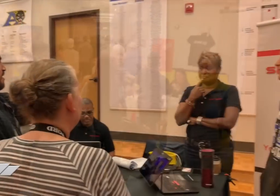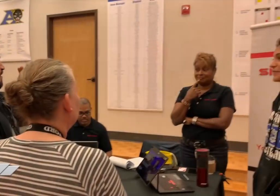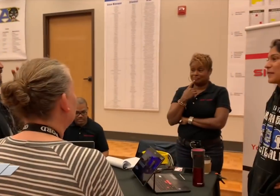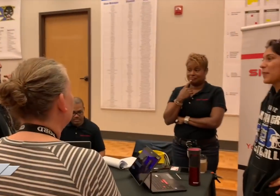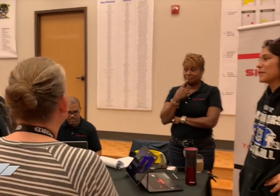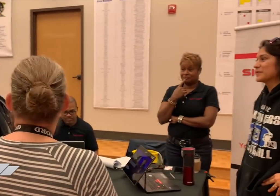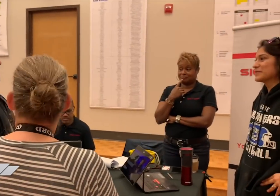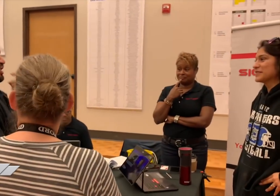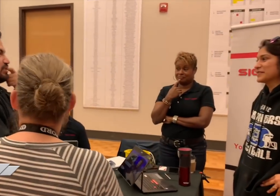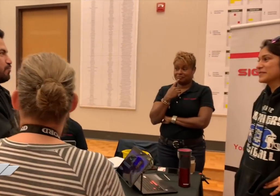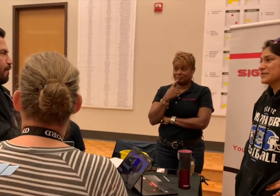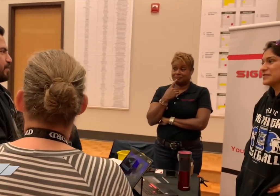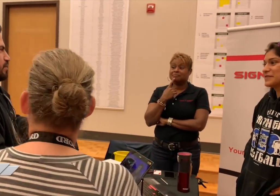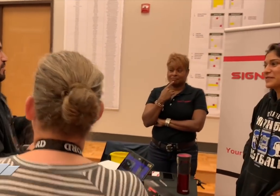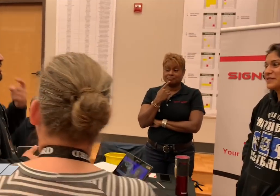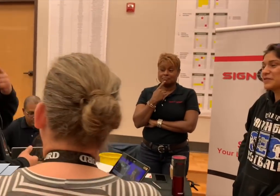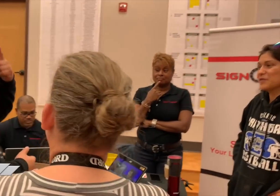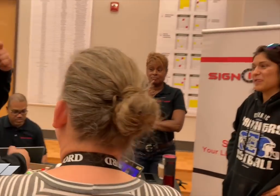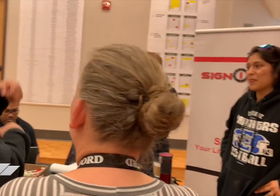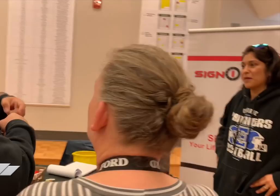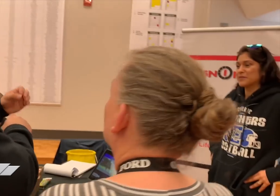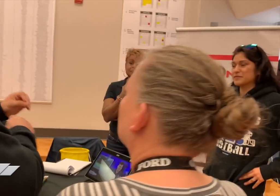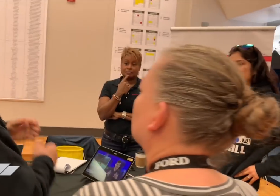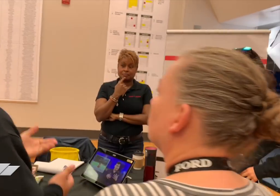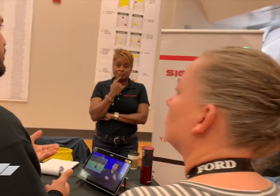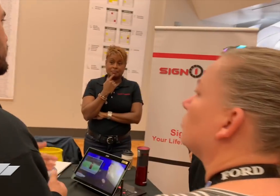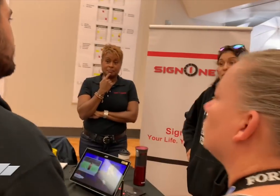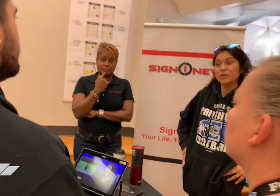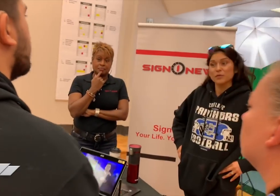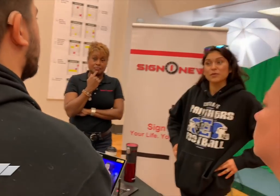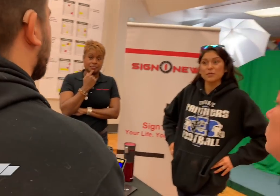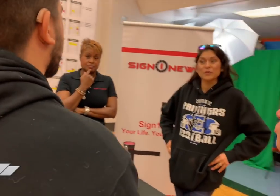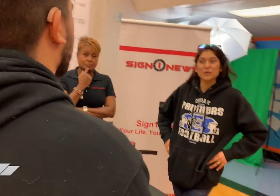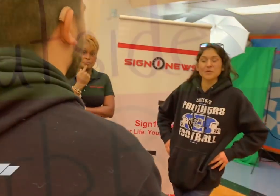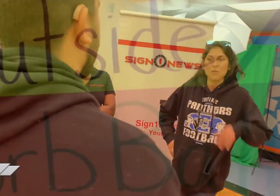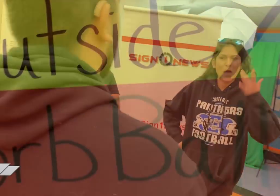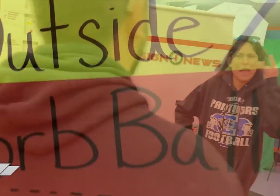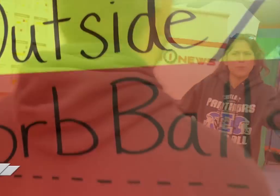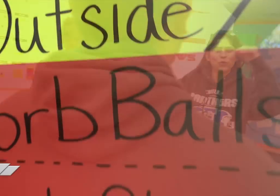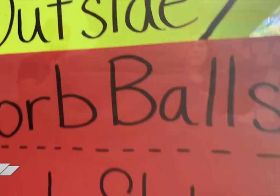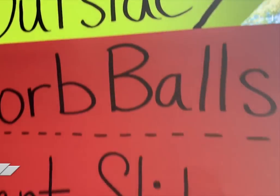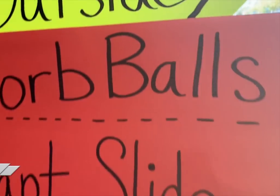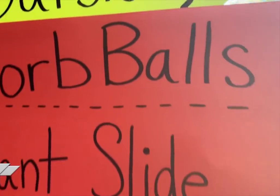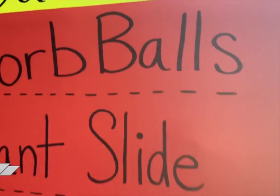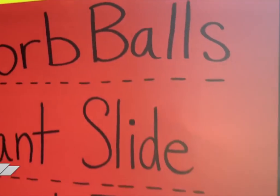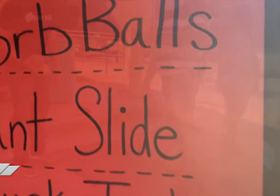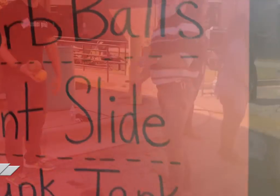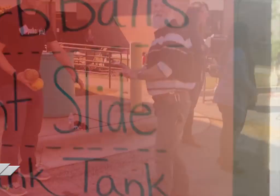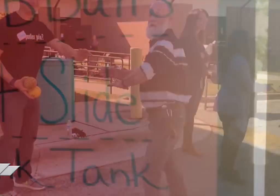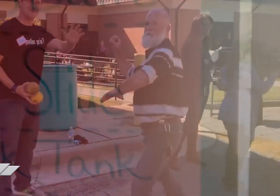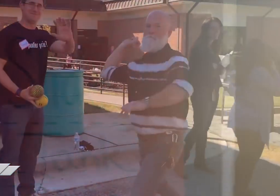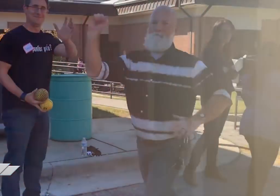Hundreds of people, including our own Sign1News anchor Crystal Cousineau, were there for the annual fall festival.